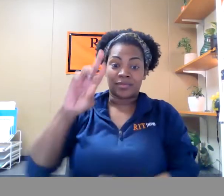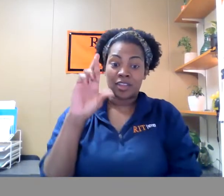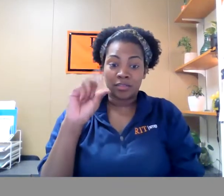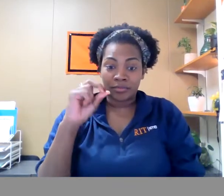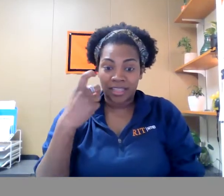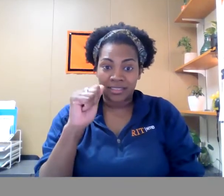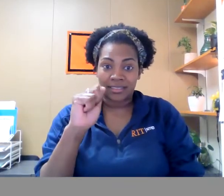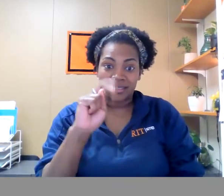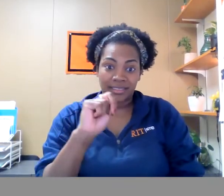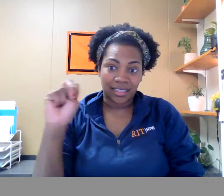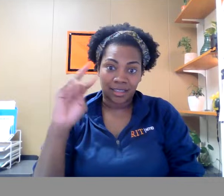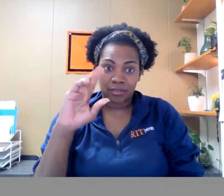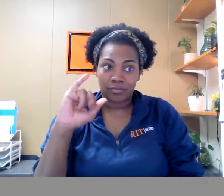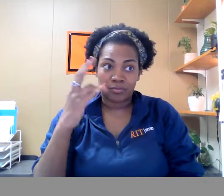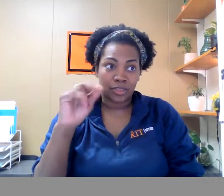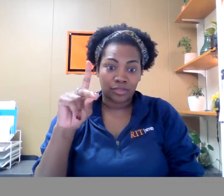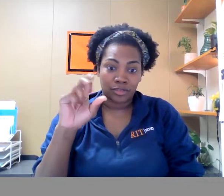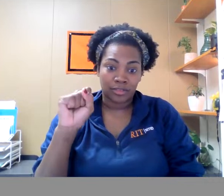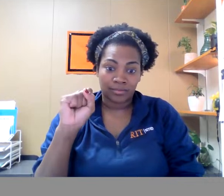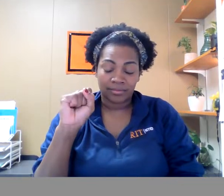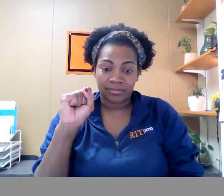Hello, everybody. My name is Roxann Richards.